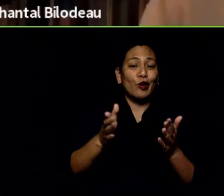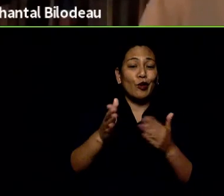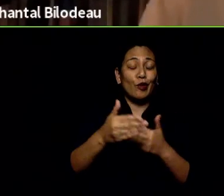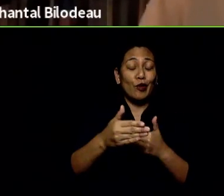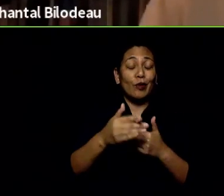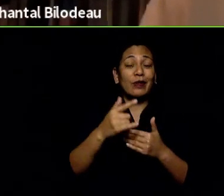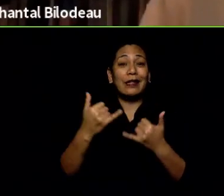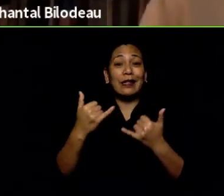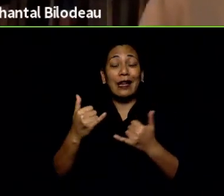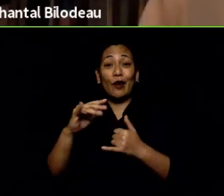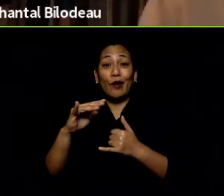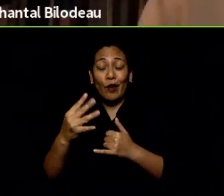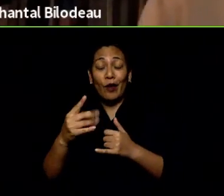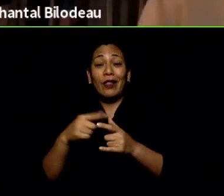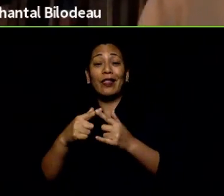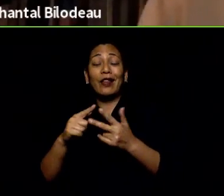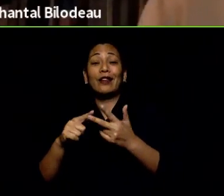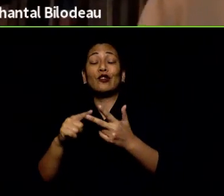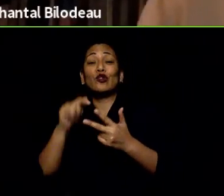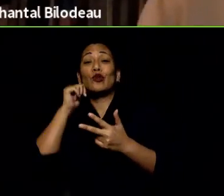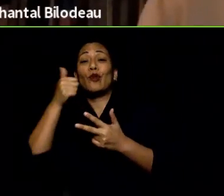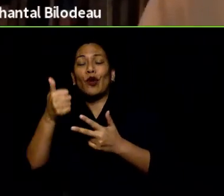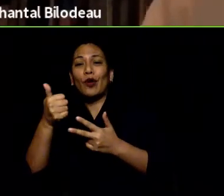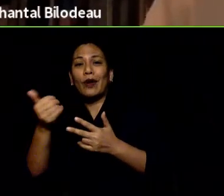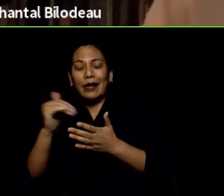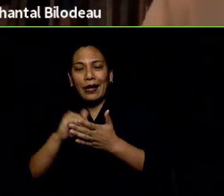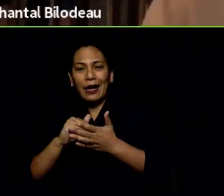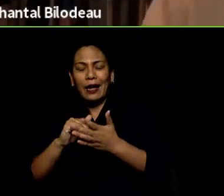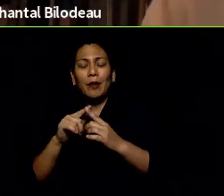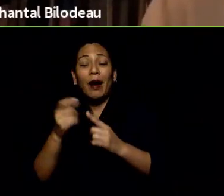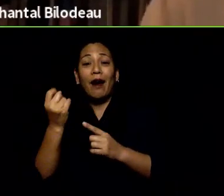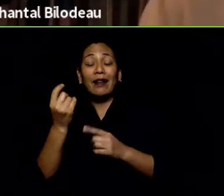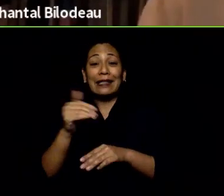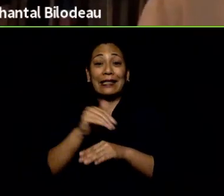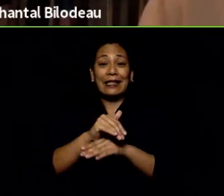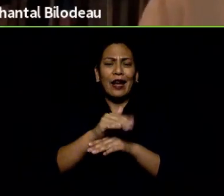And two more, uh, later tonight, uh,for those of us who are on the East Coast.